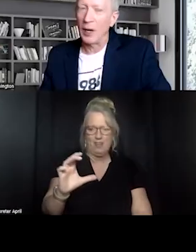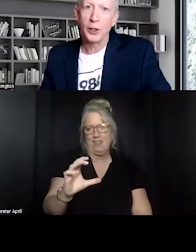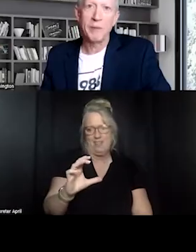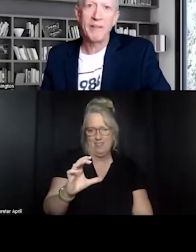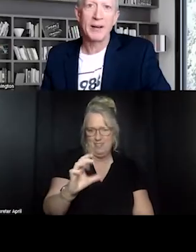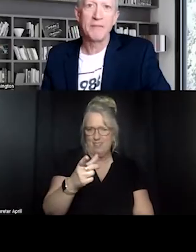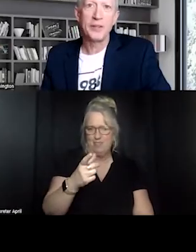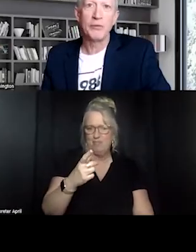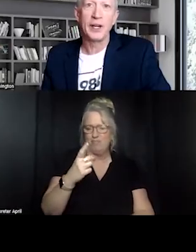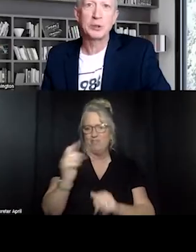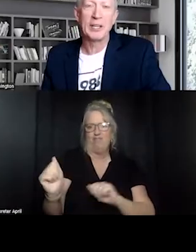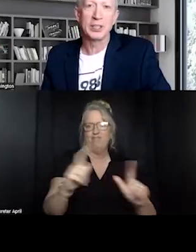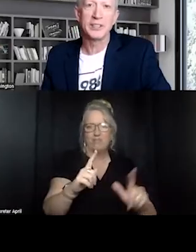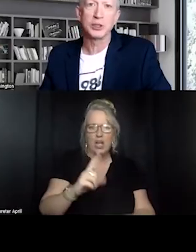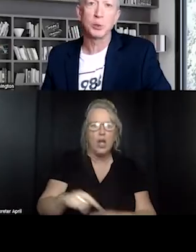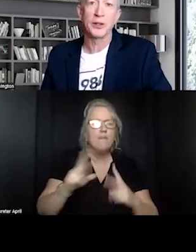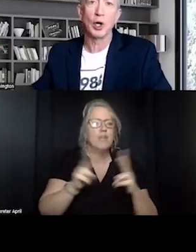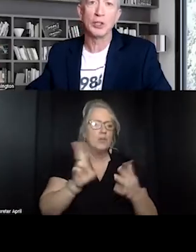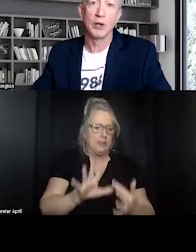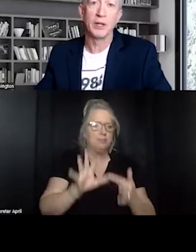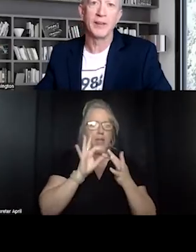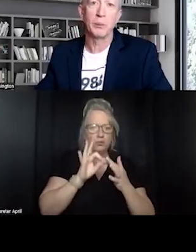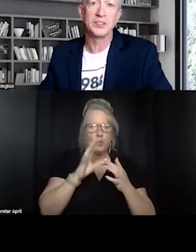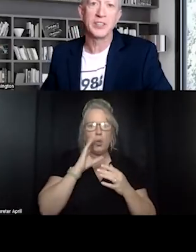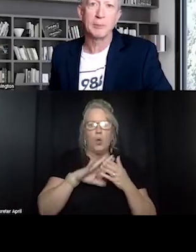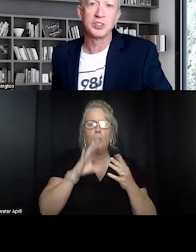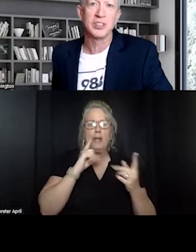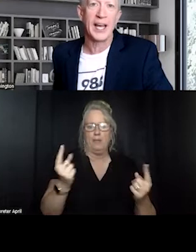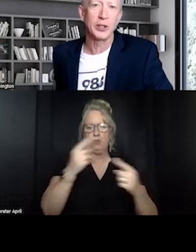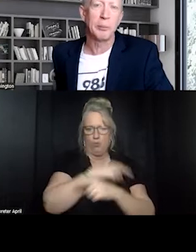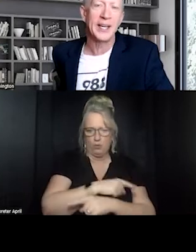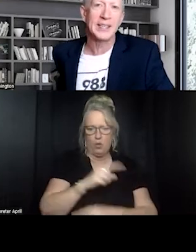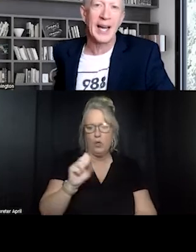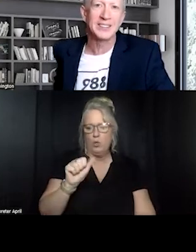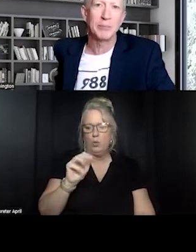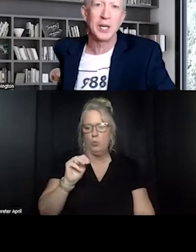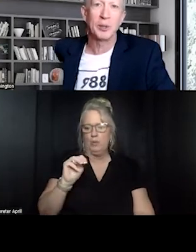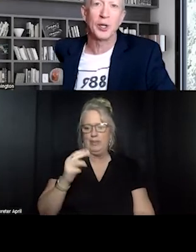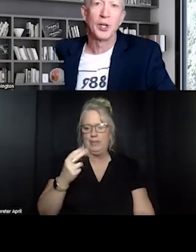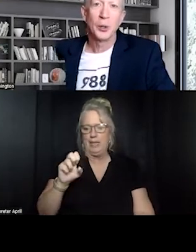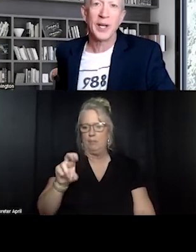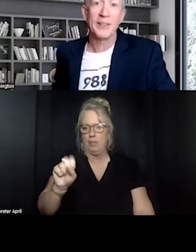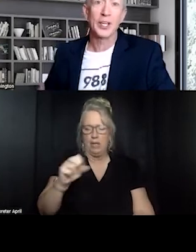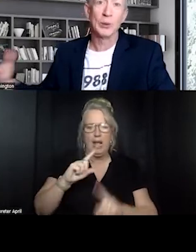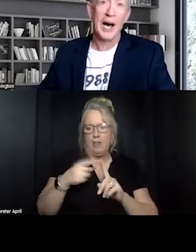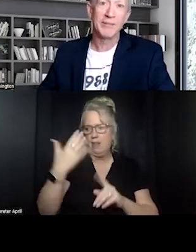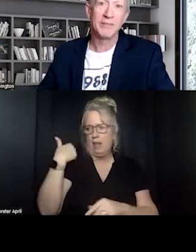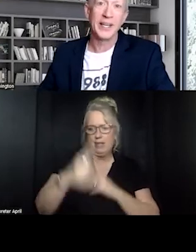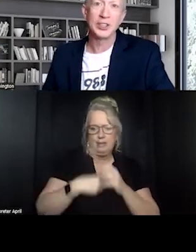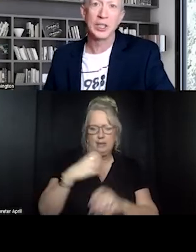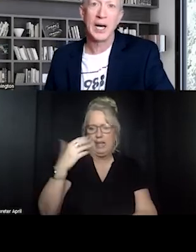YOU KNOW WE HAVE HAD A FEW SPECIAL EDITIONS. CROSS OVER, SAMHSA MEETING, GO LIVE EVENT, JULY,